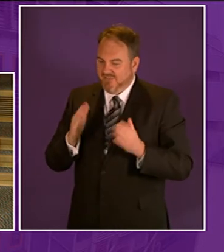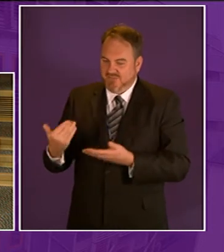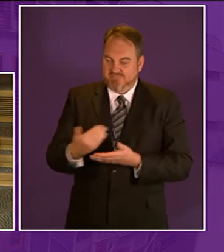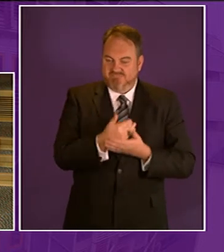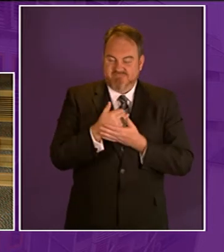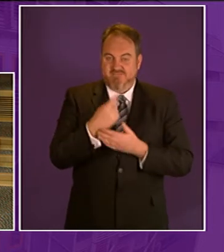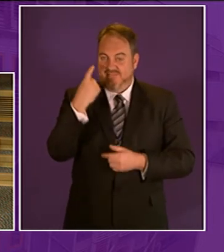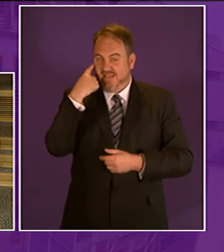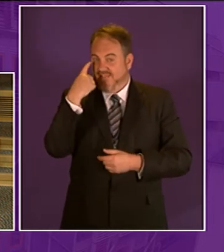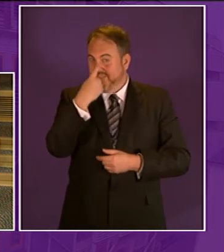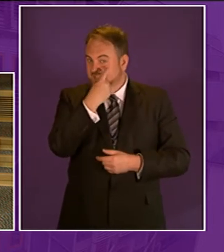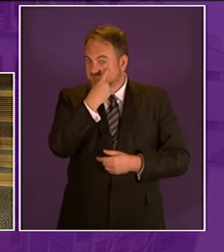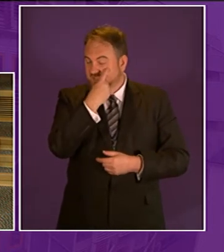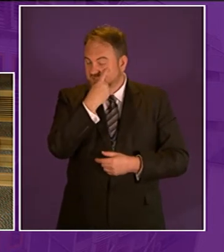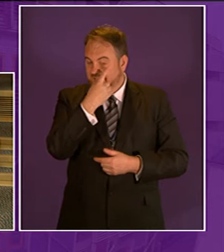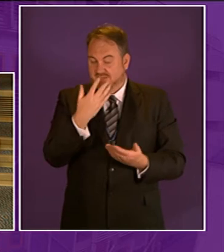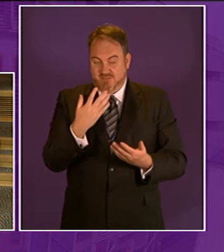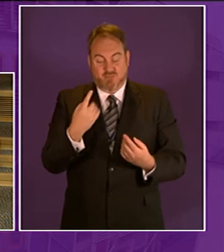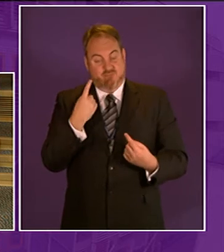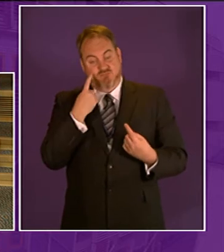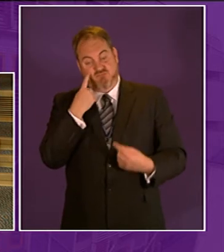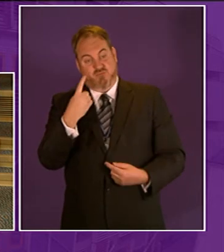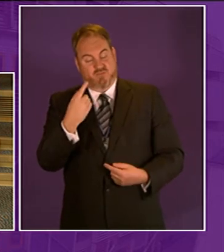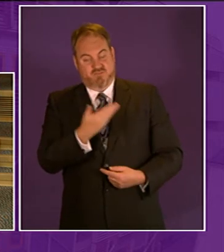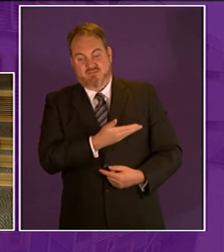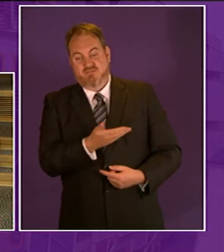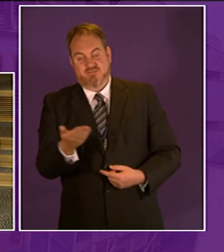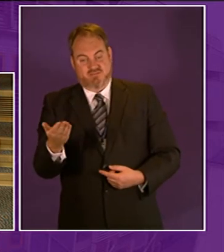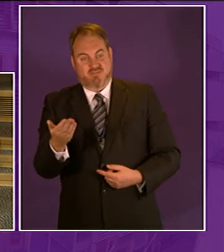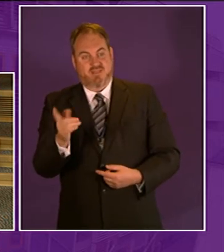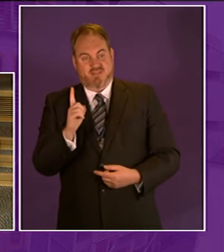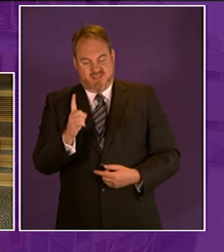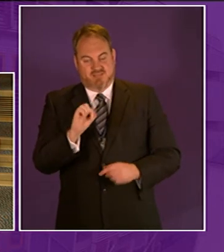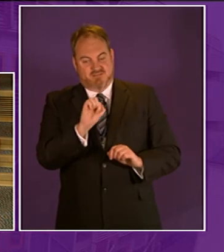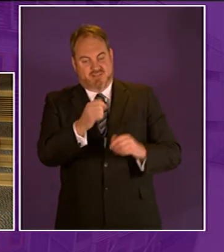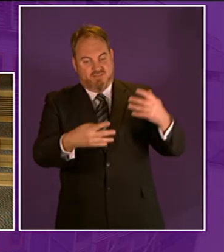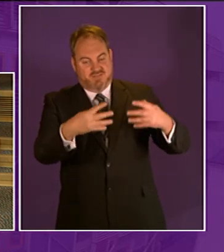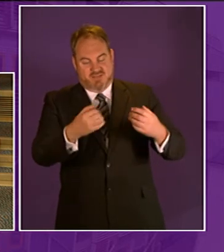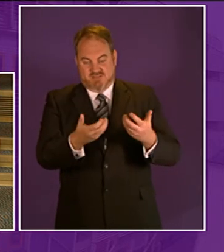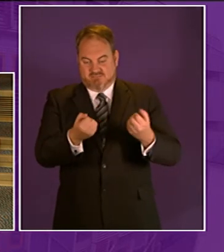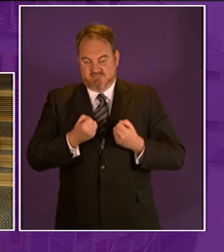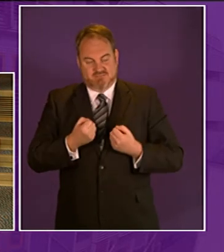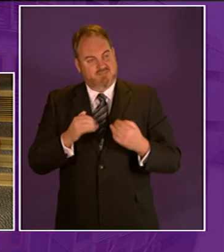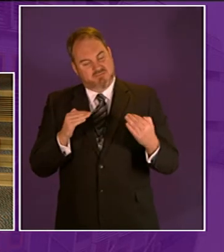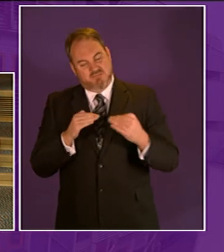baseline that brings all the material together and unless that is accepted across the board—it